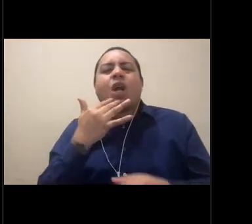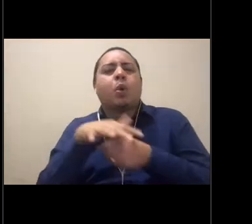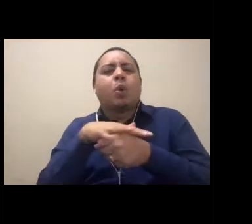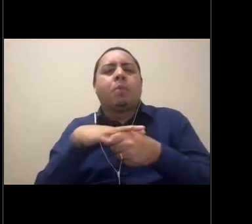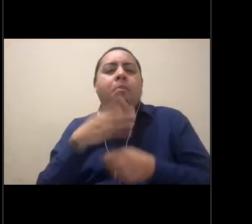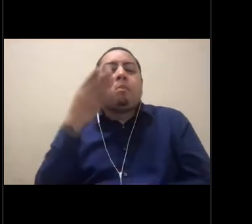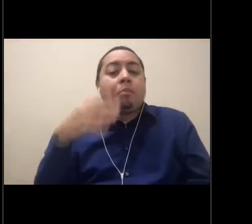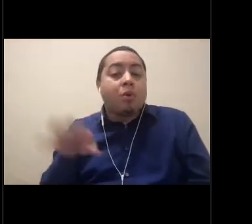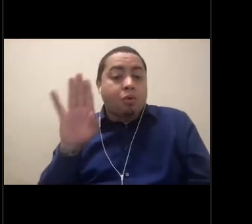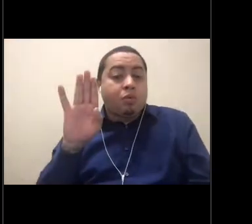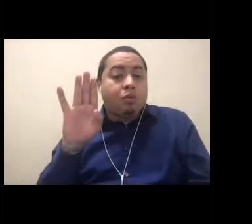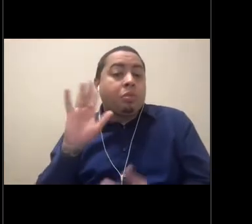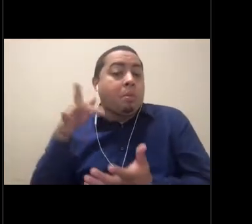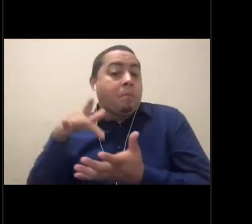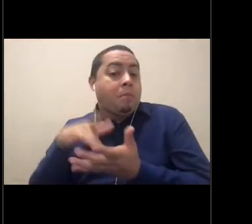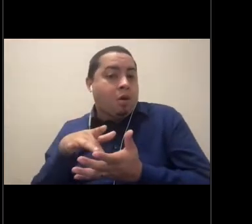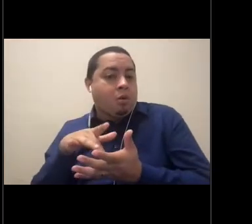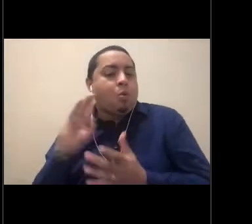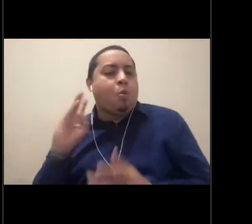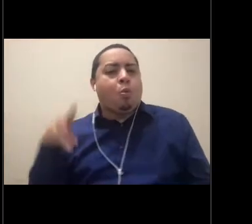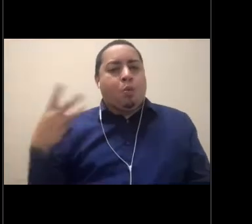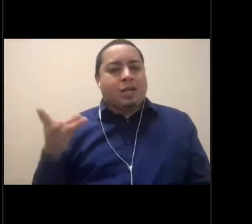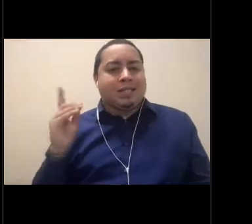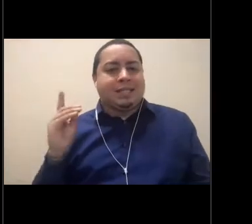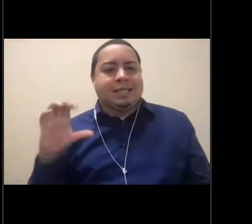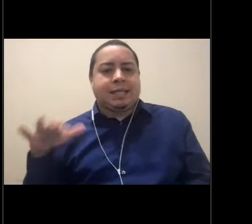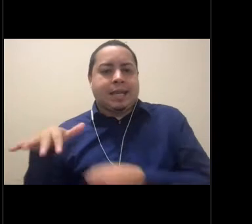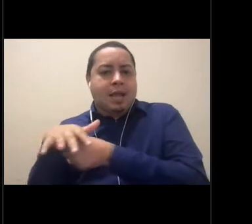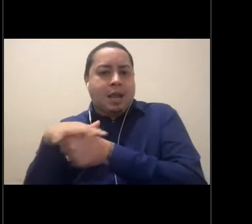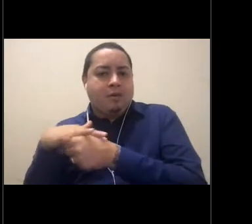the center is in the Washington DC area, and that's where I work.